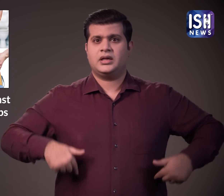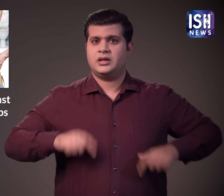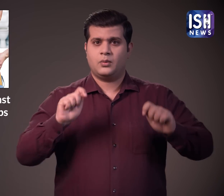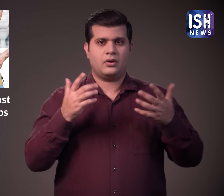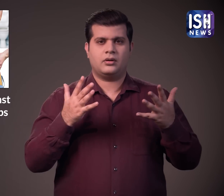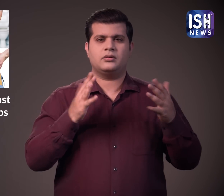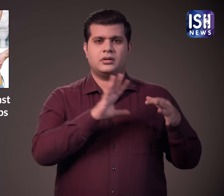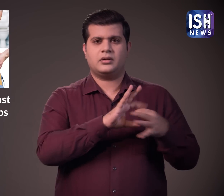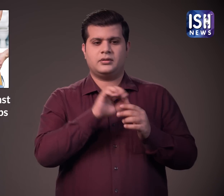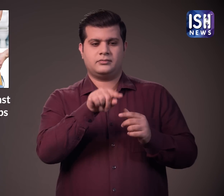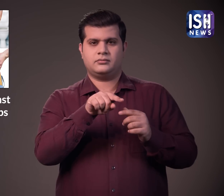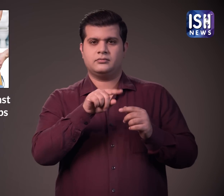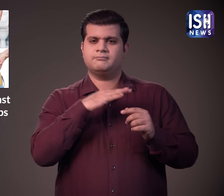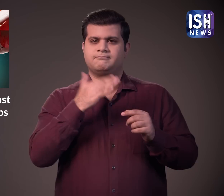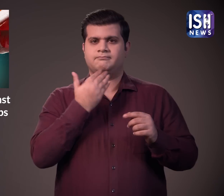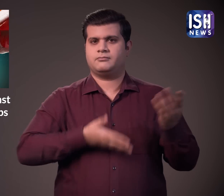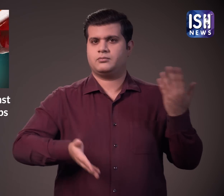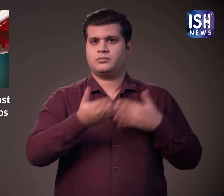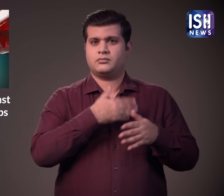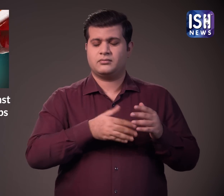and acute kidney failure which may lead to death.